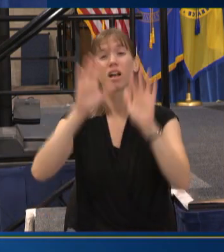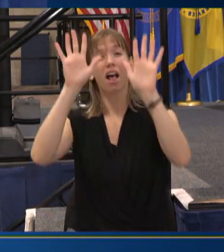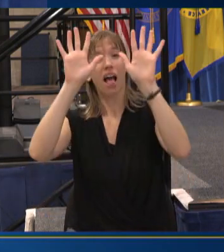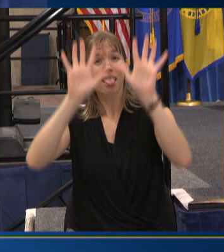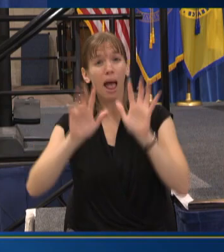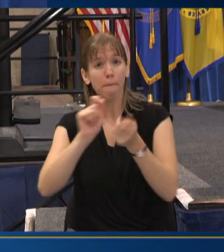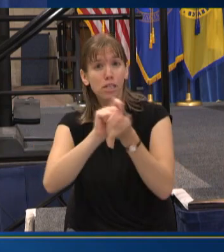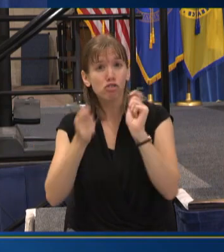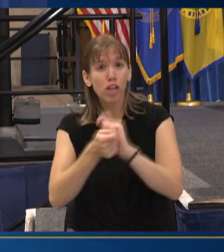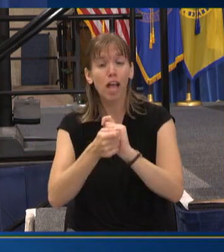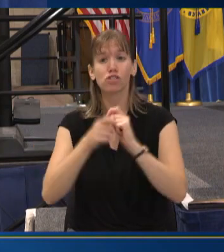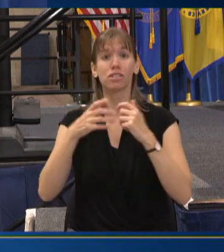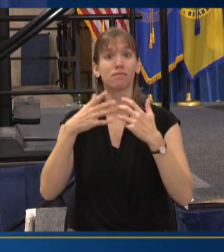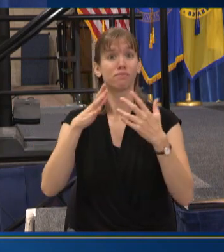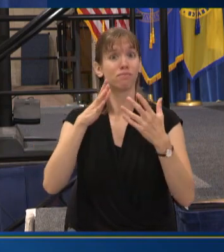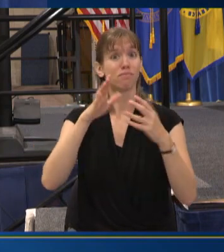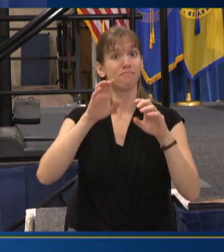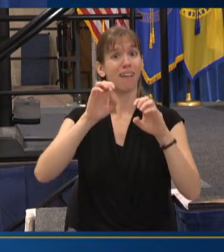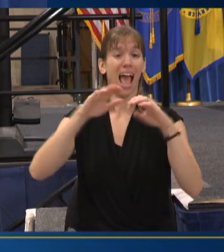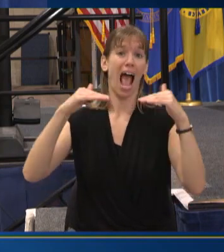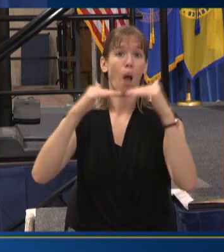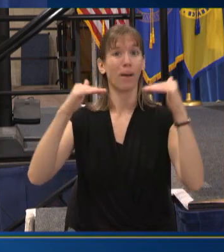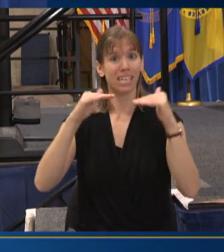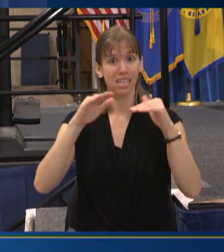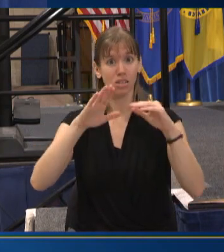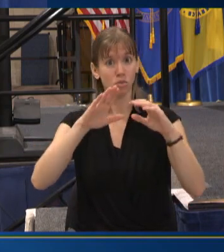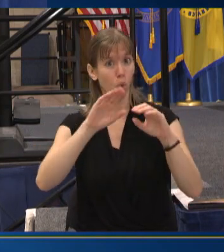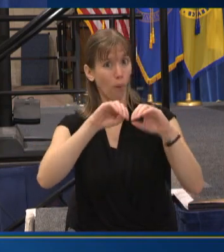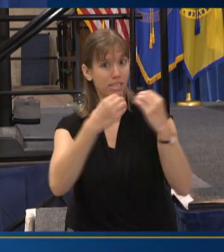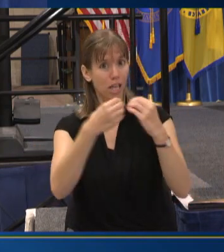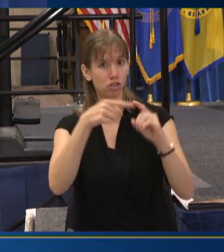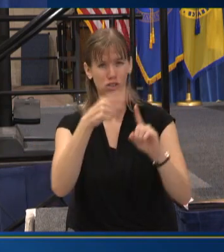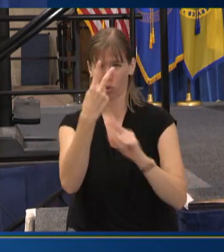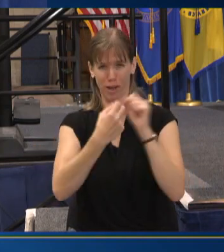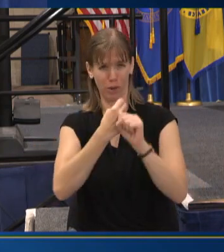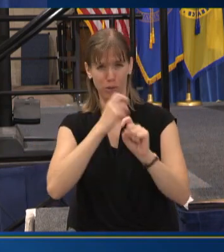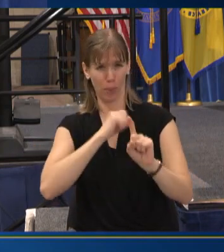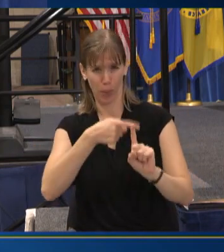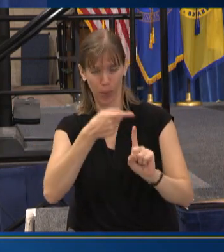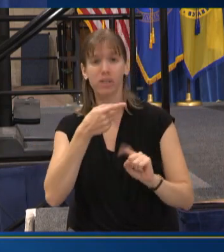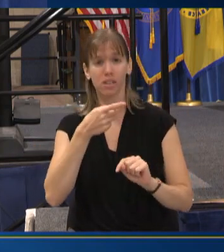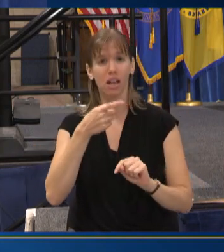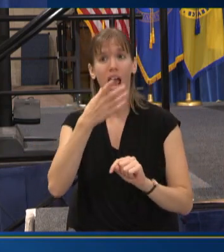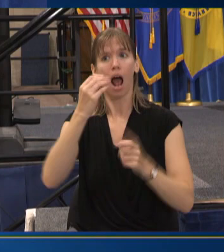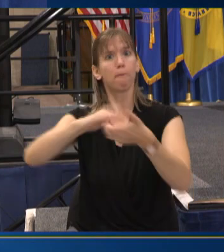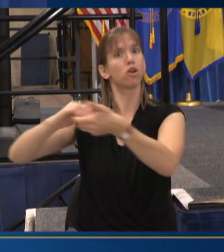years old, and other HHS agencies working in partnership, we have made significant